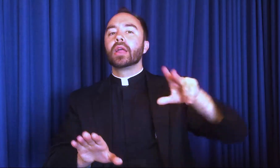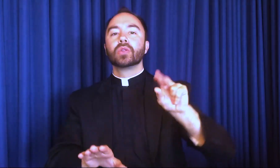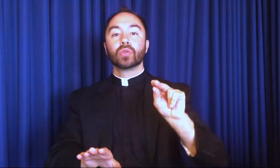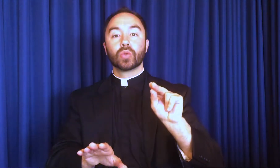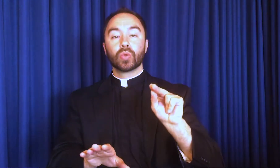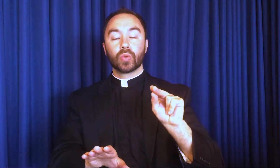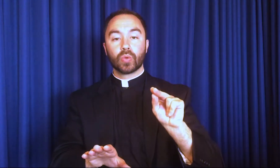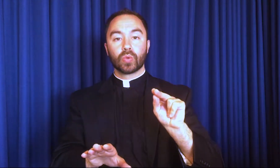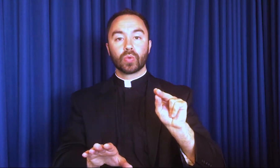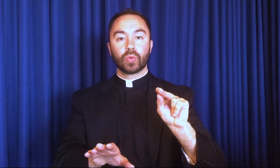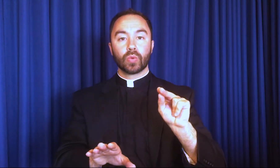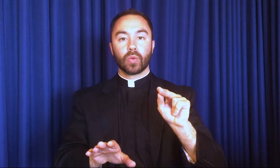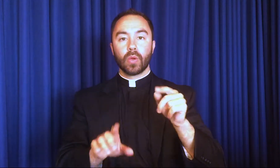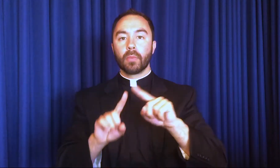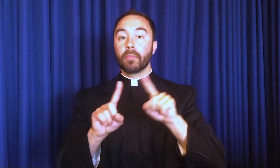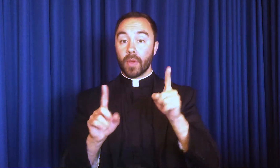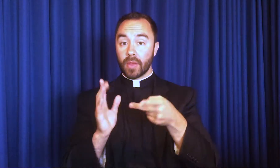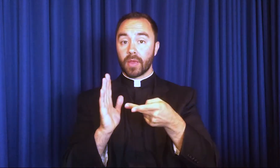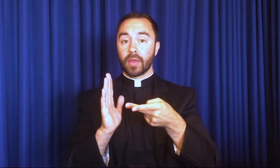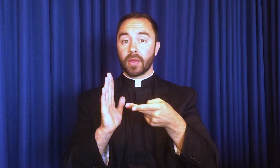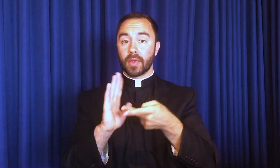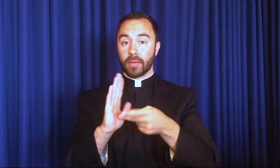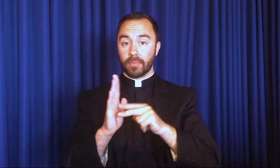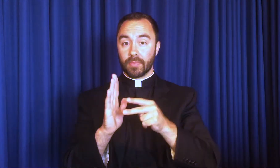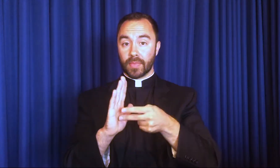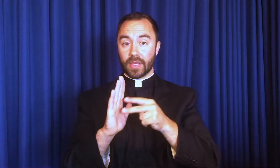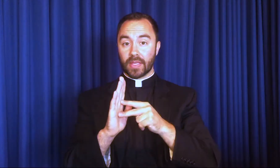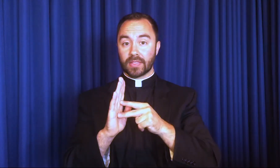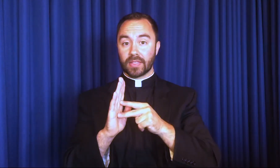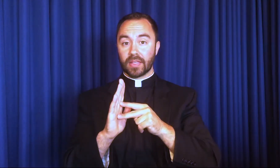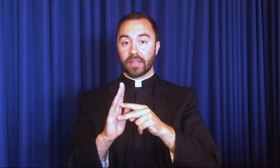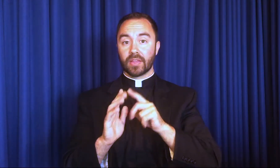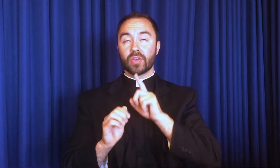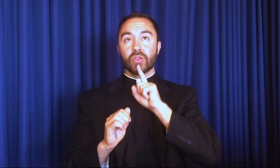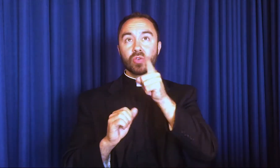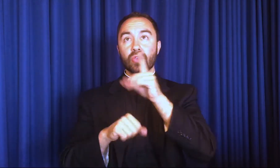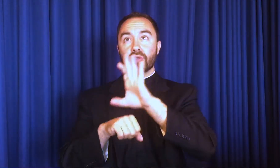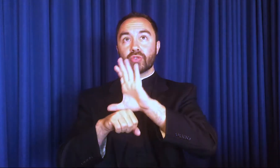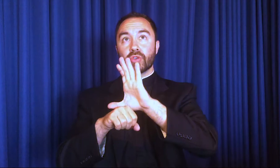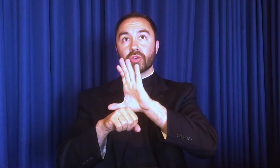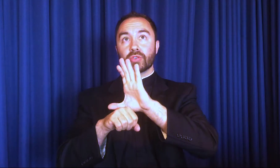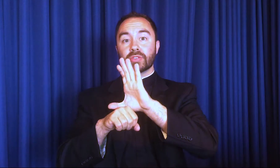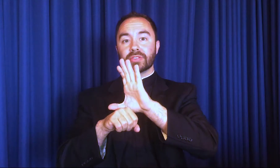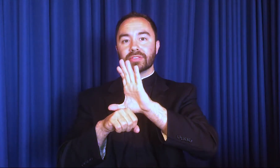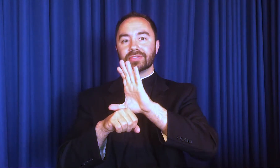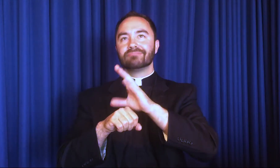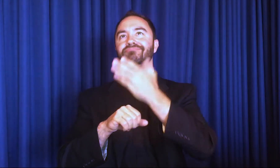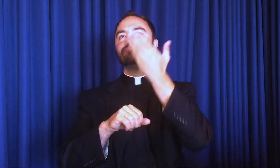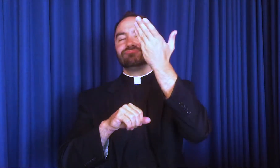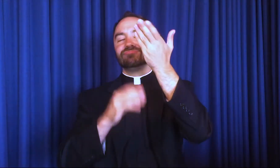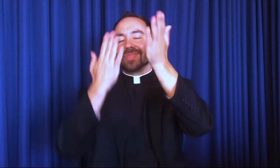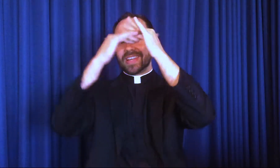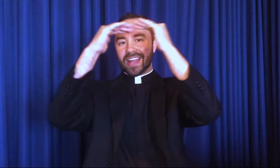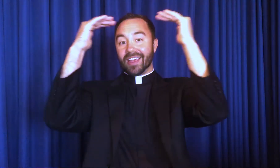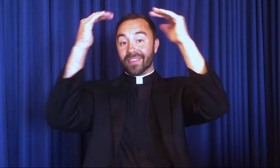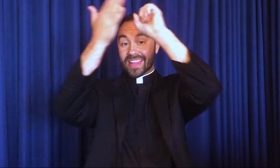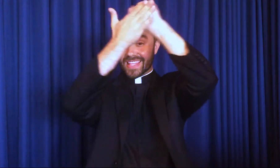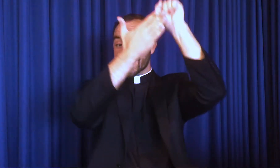reality we're not holy yet so when we say that the church is holy first of all we